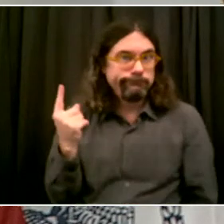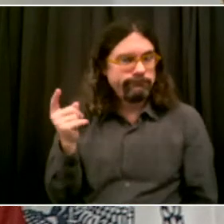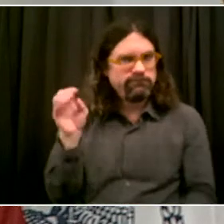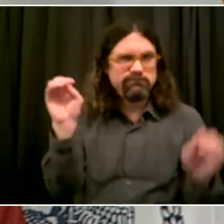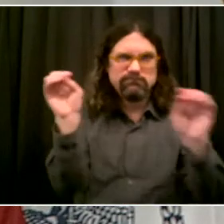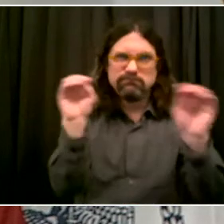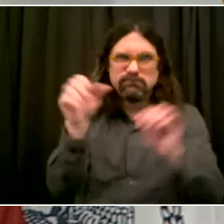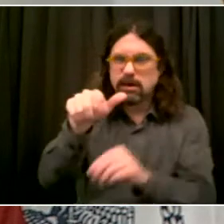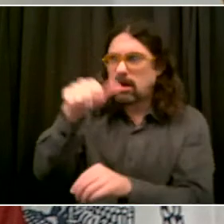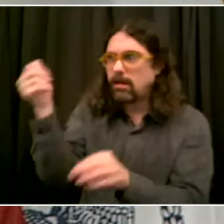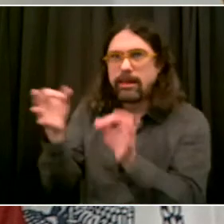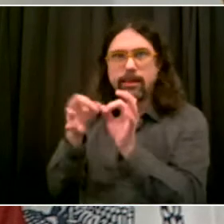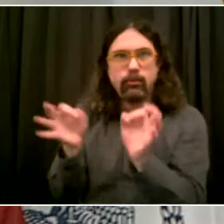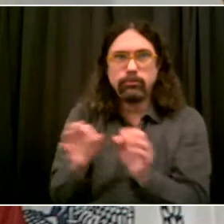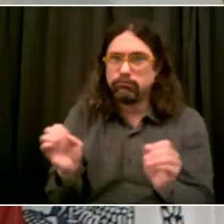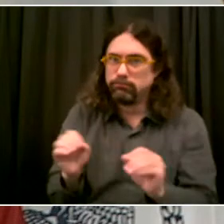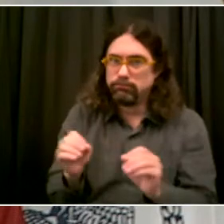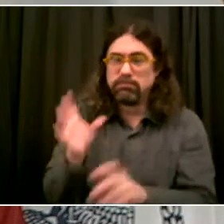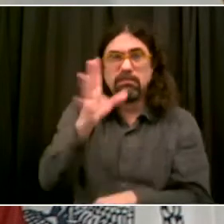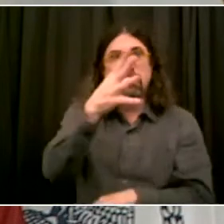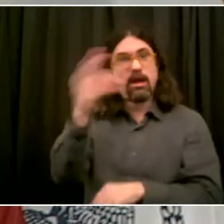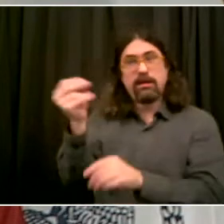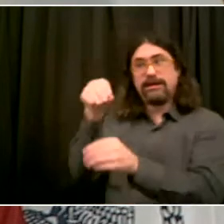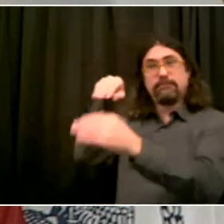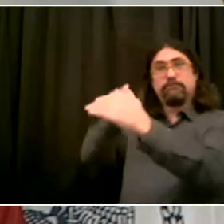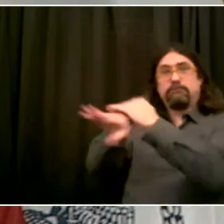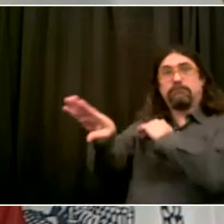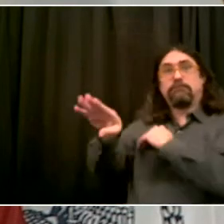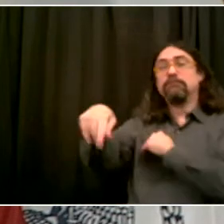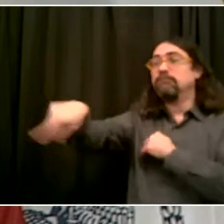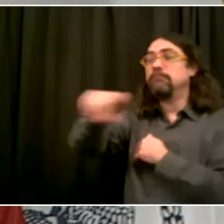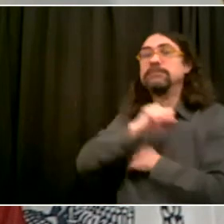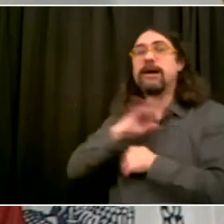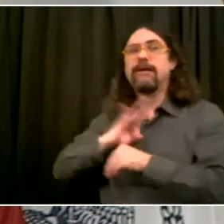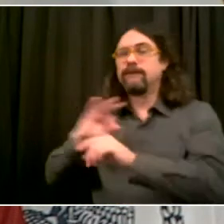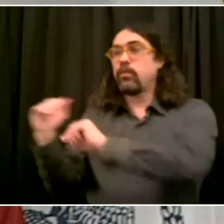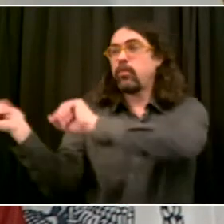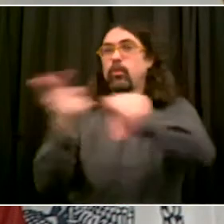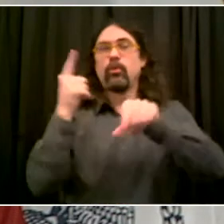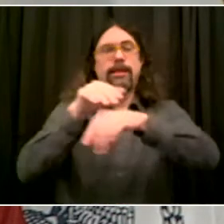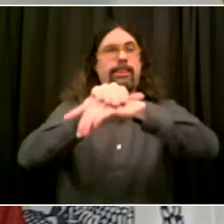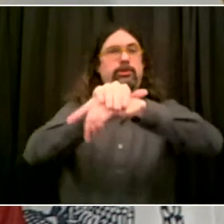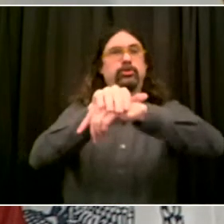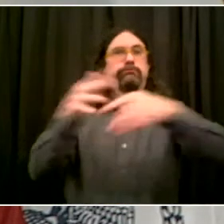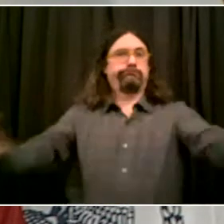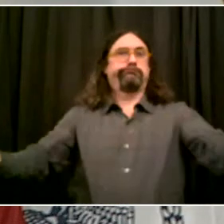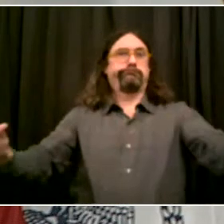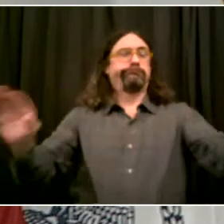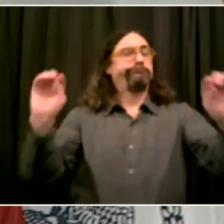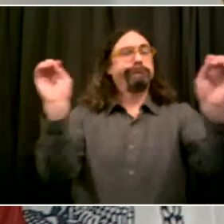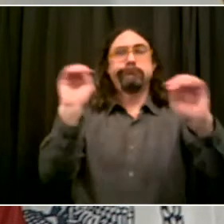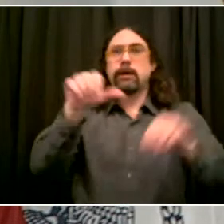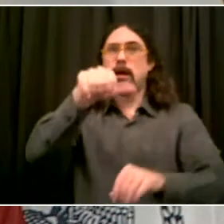MMATERIAL FOR THE CITY RUN VACCINATION SITES ALSO APPEARED LOCAL COMMUNITY ACTIVISTS ON THE LOWER EAST SIDE